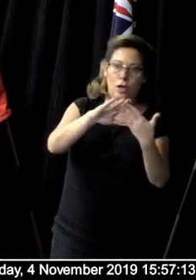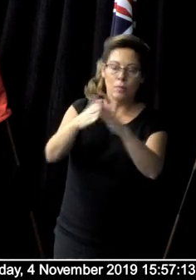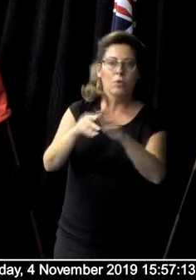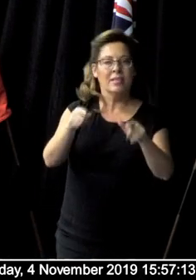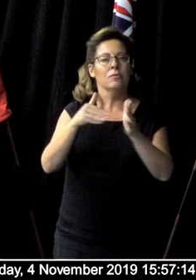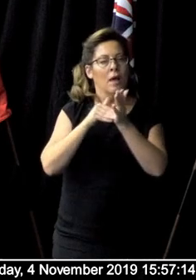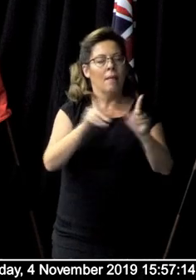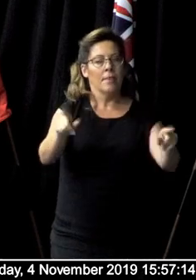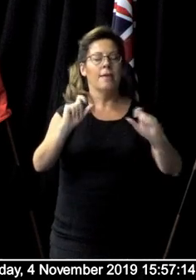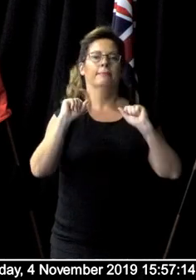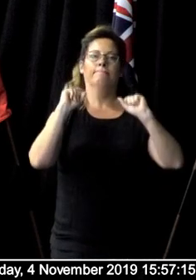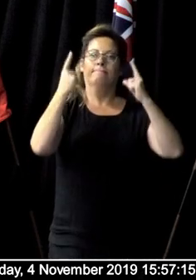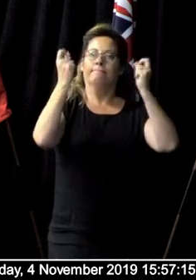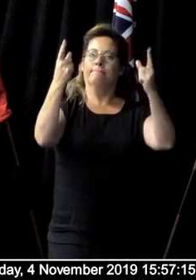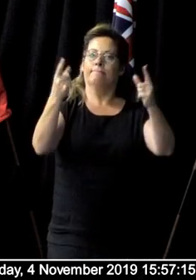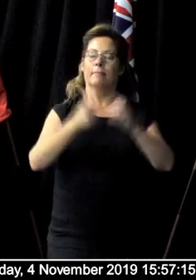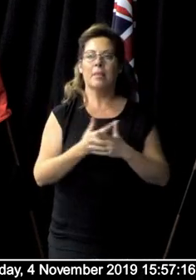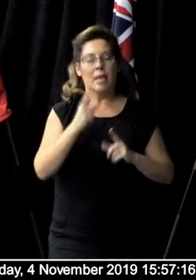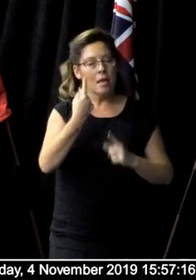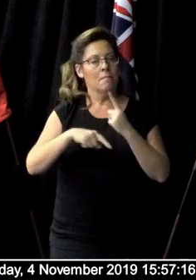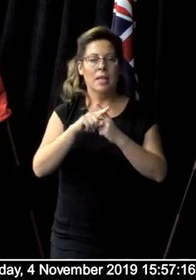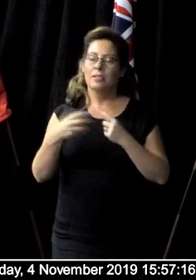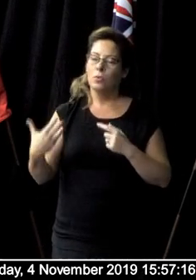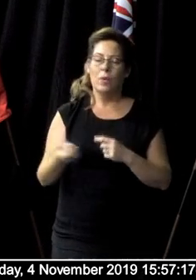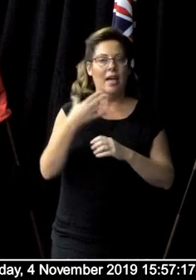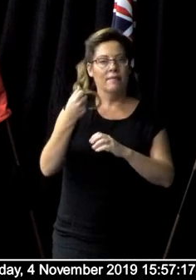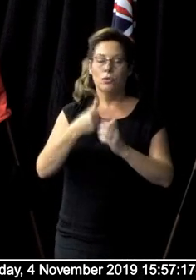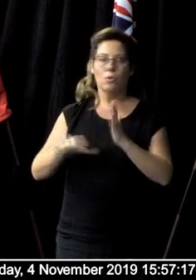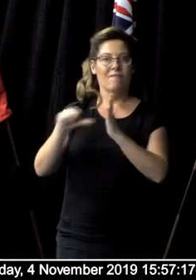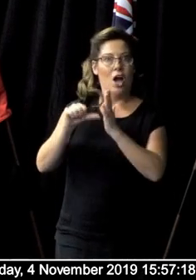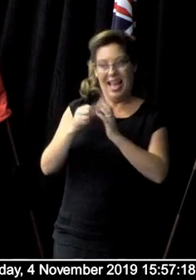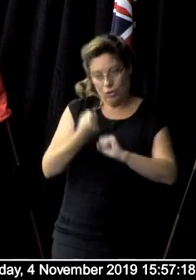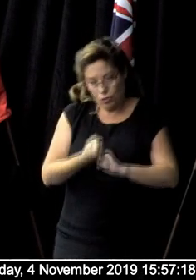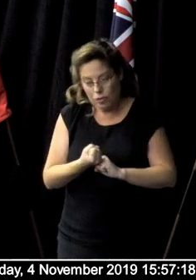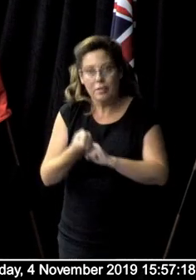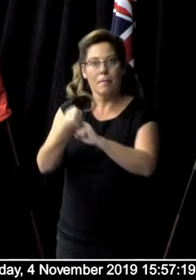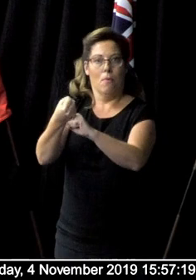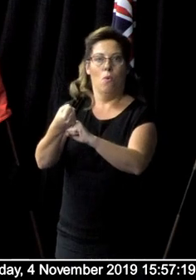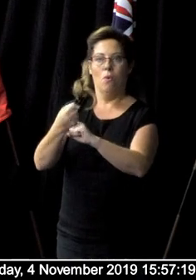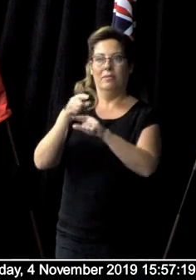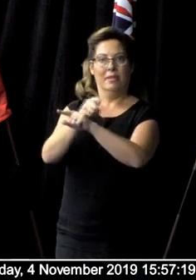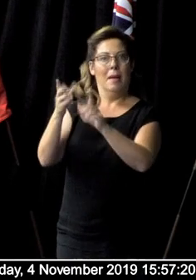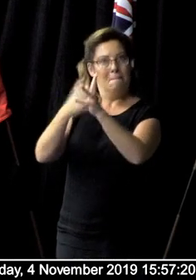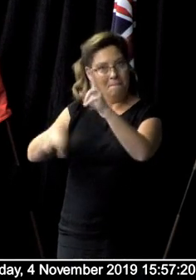And I think we need to continue to invest in parents in terms of their advocacy and knowledge.